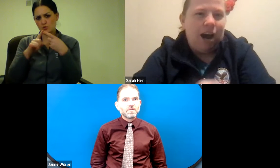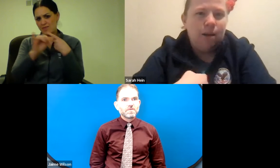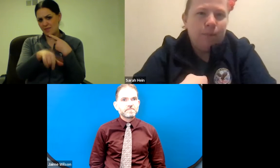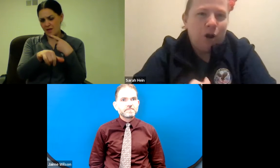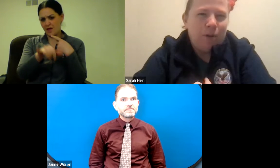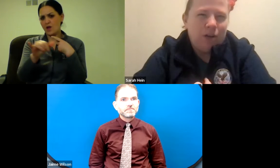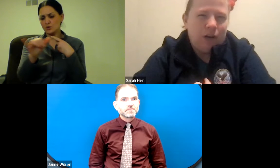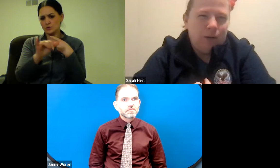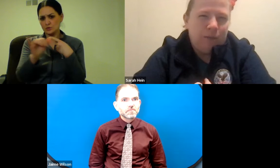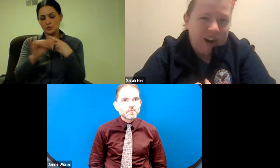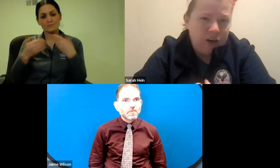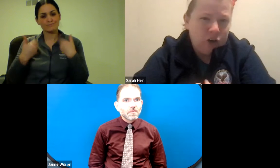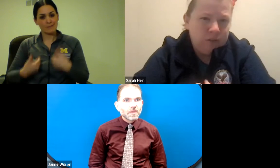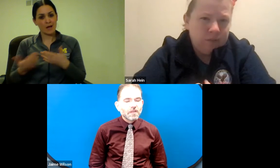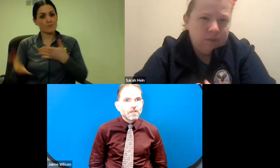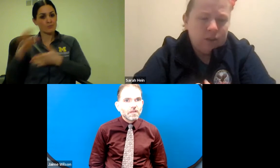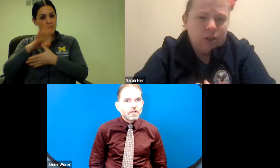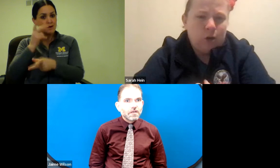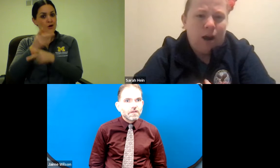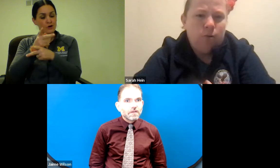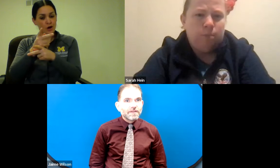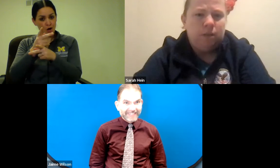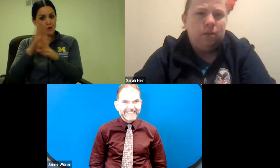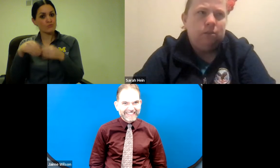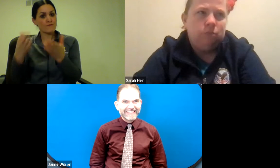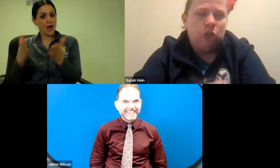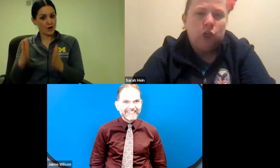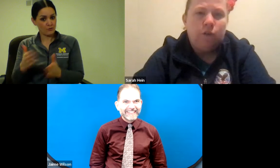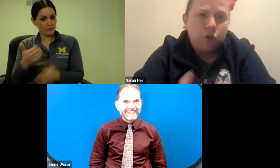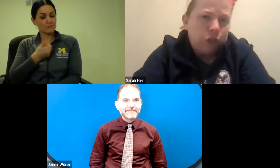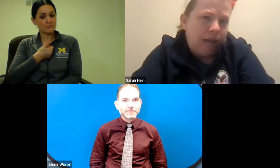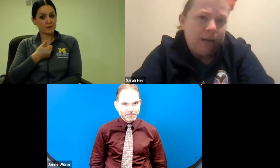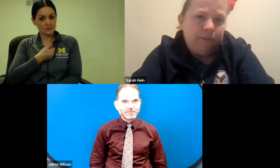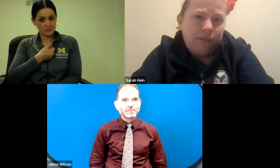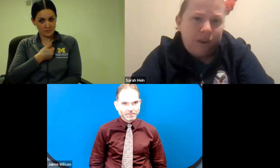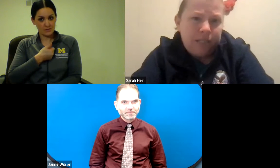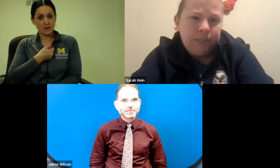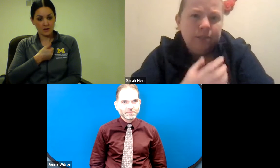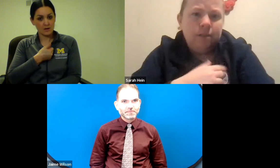Sarah Hein: I am a primary care provider. Sarah Hein: So I would do that. The full line of goodbye.